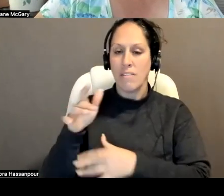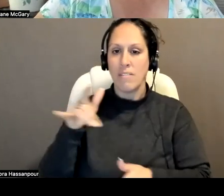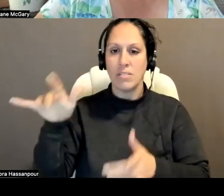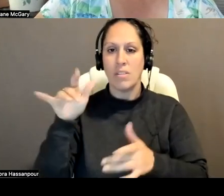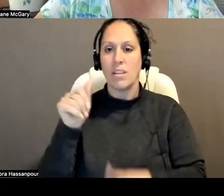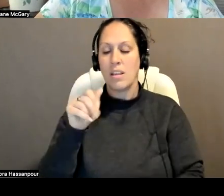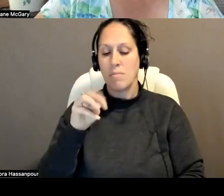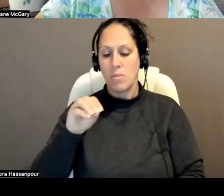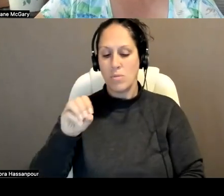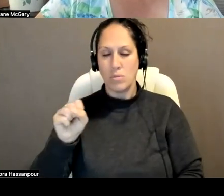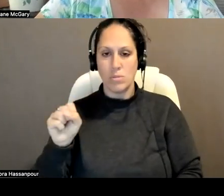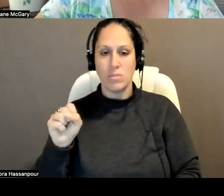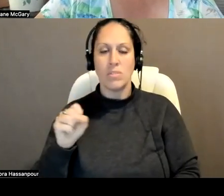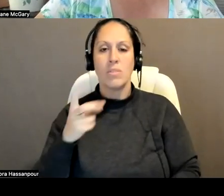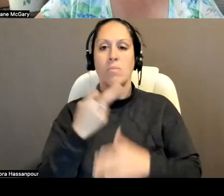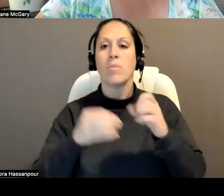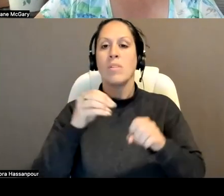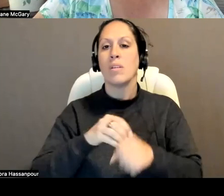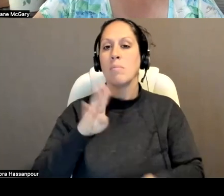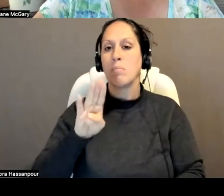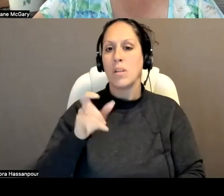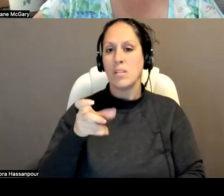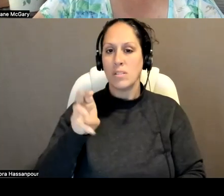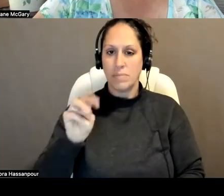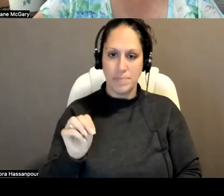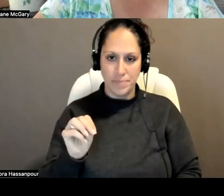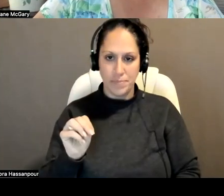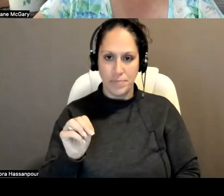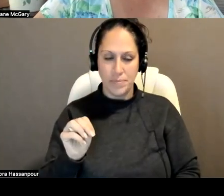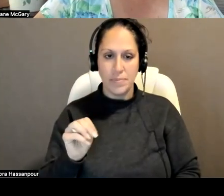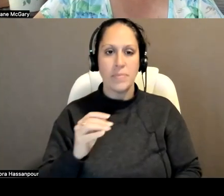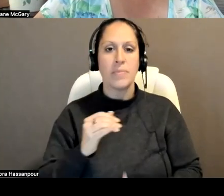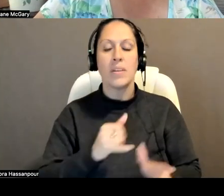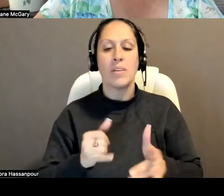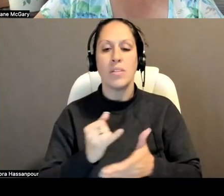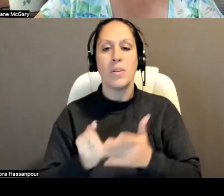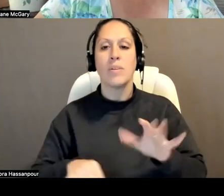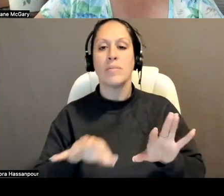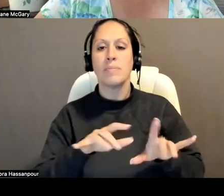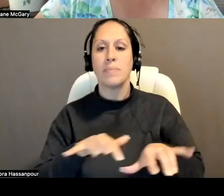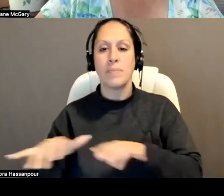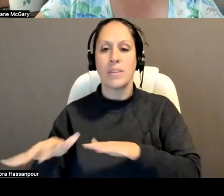festival, both in Belgium; The Art of Piano festival at the College Conservatory of